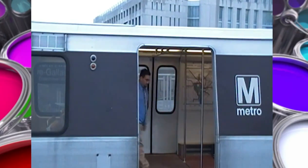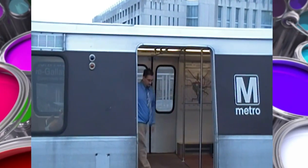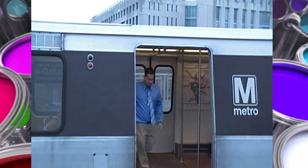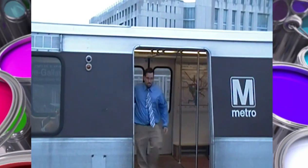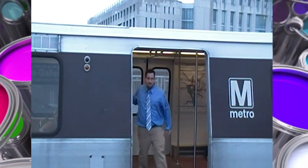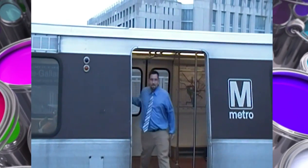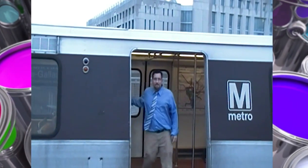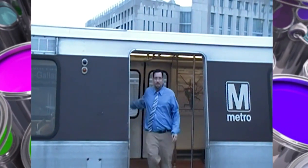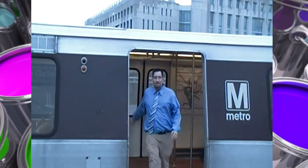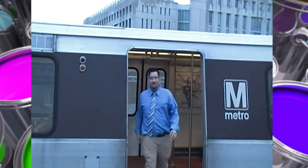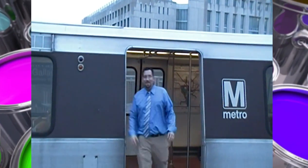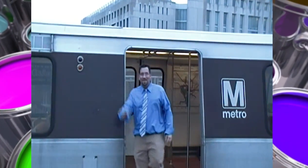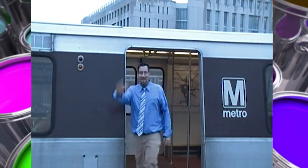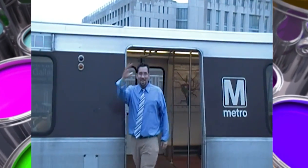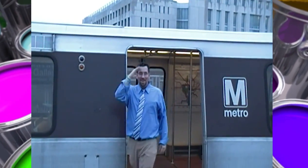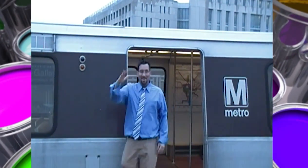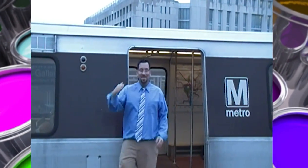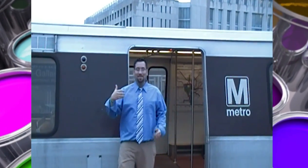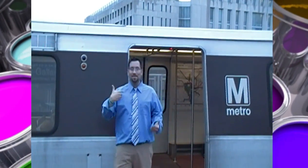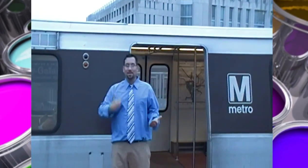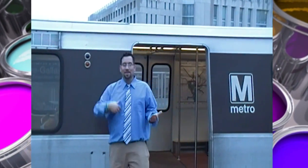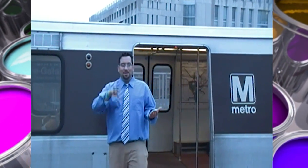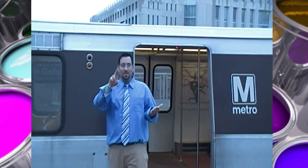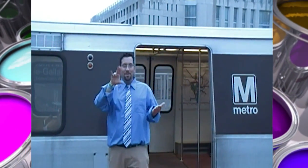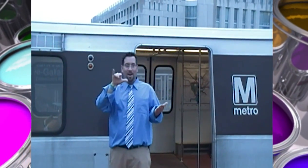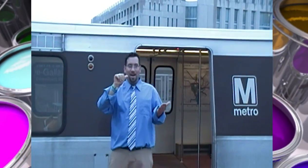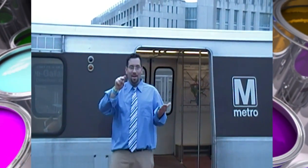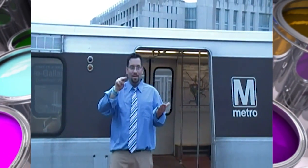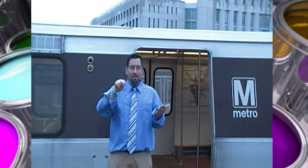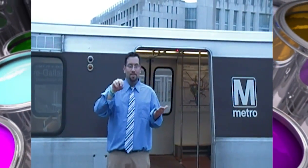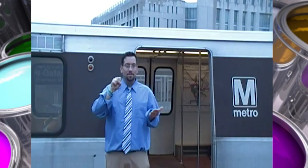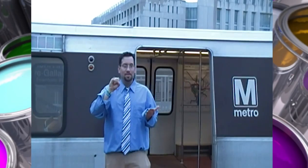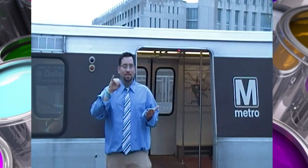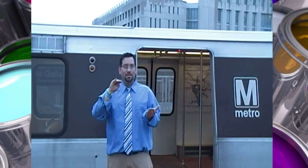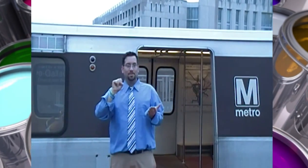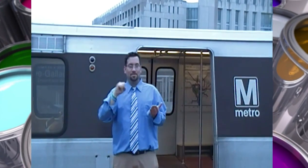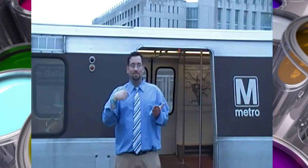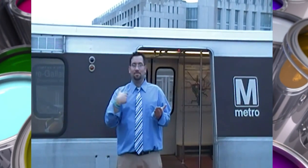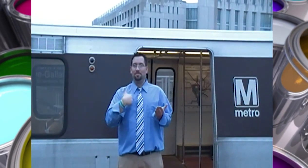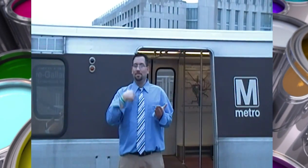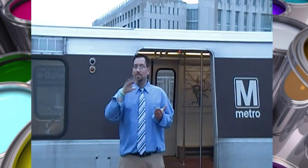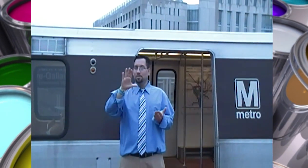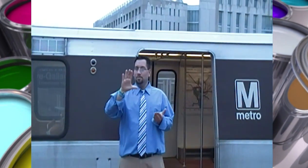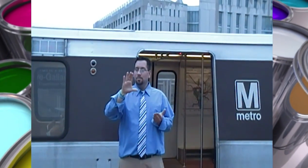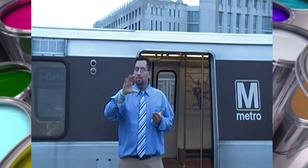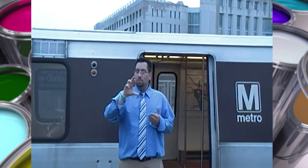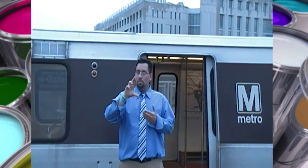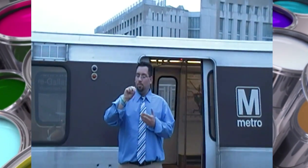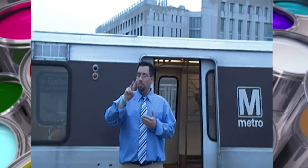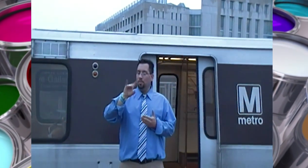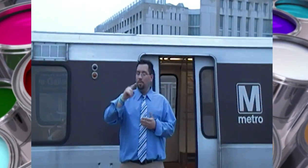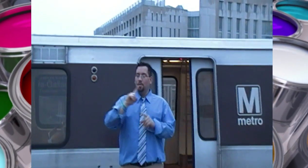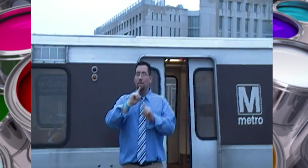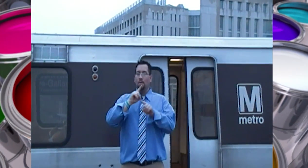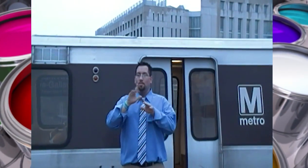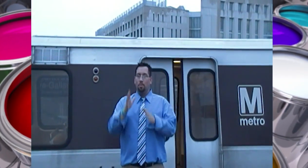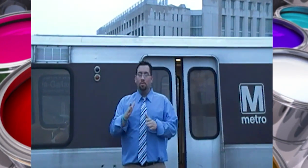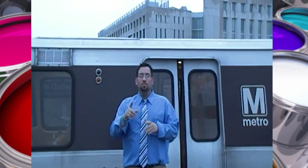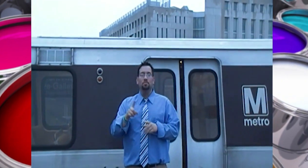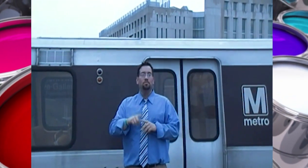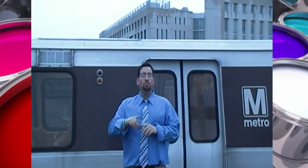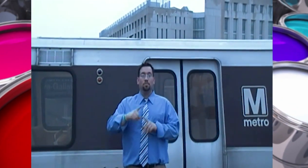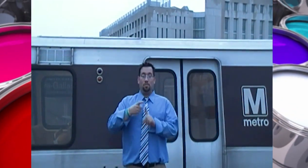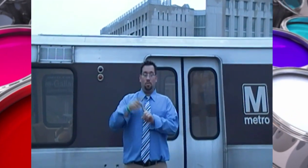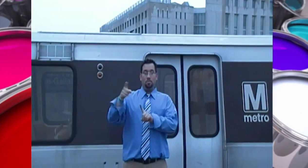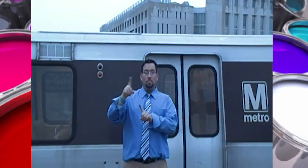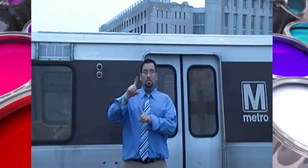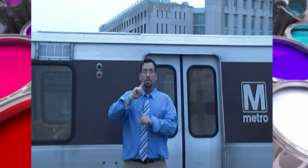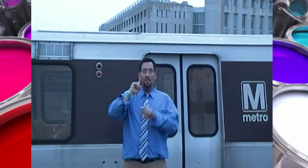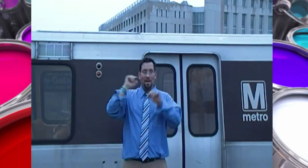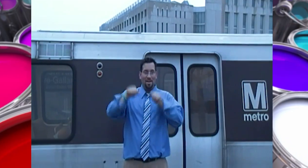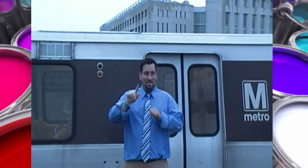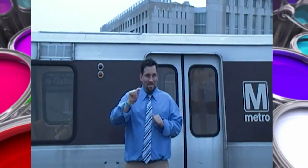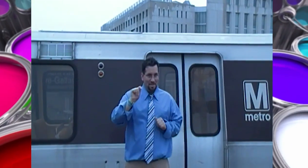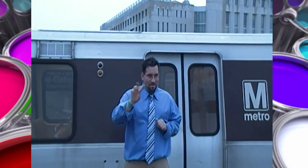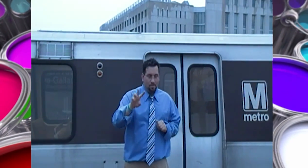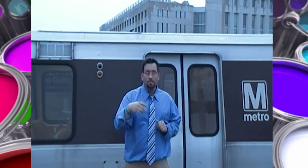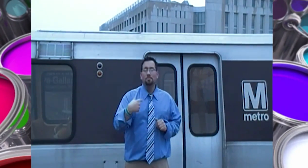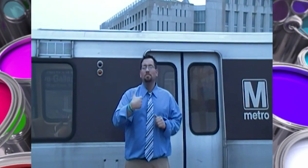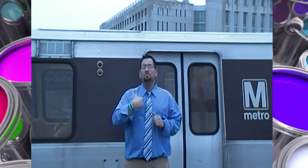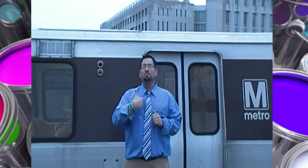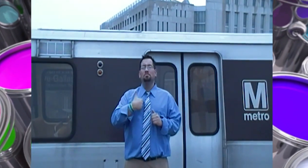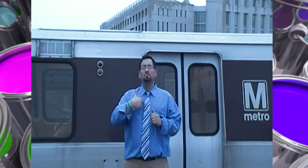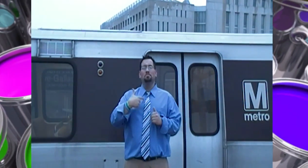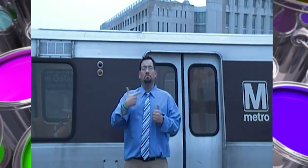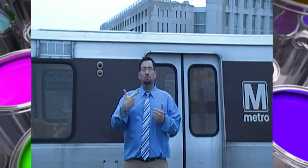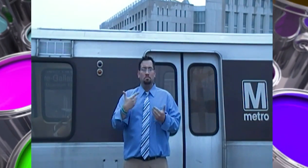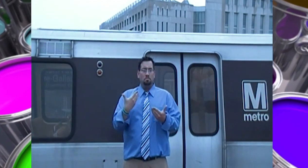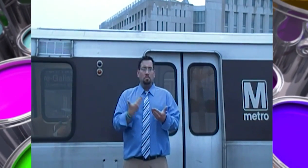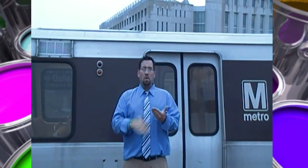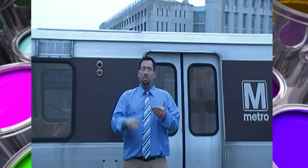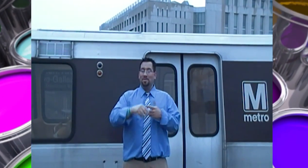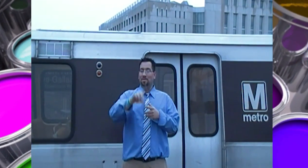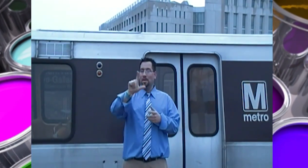Ryan: Well hello there, this is Ryan Sims. I am your roving reporter from Deaf Can TV.